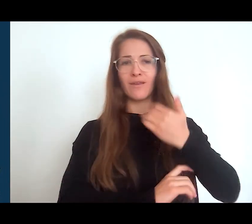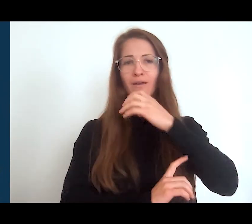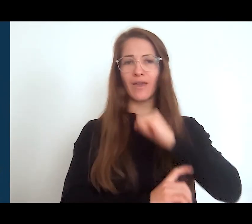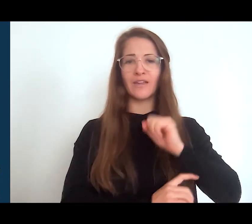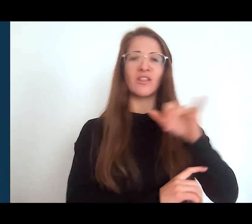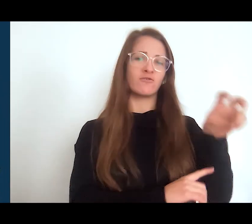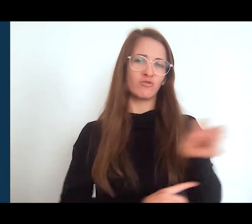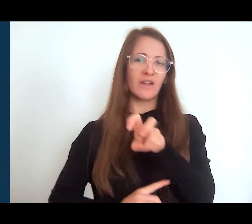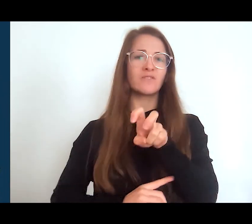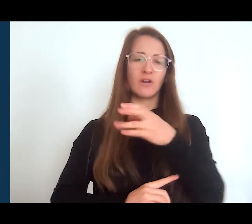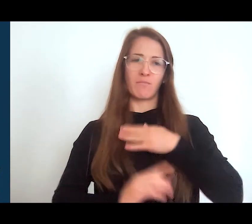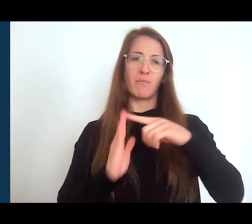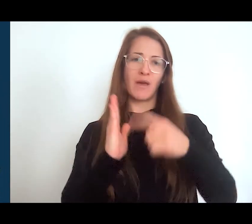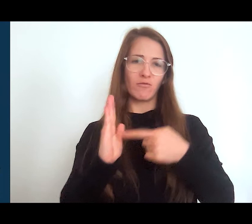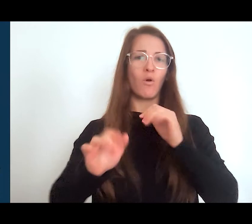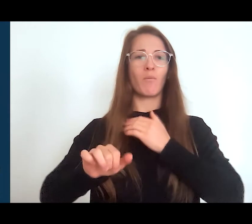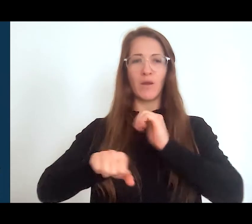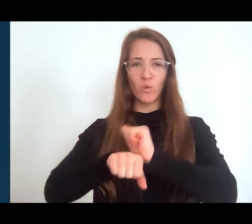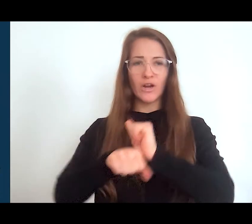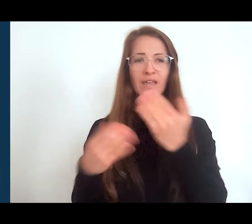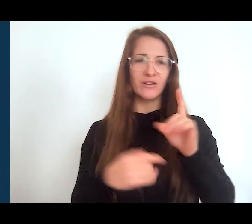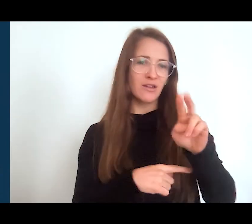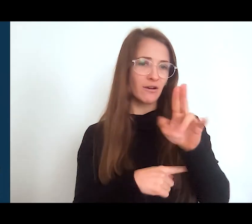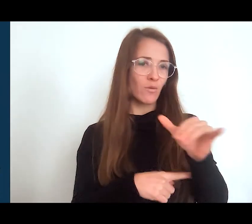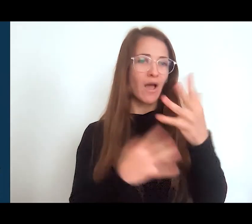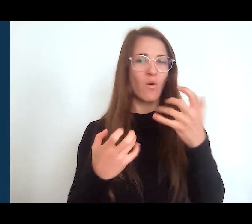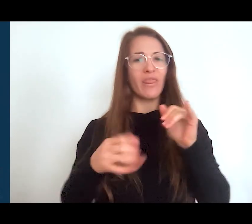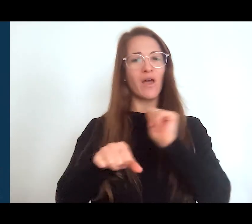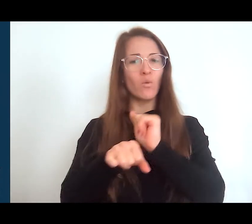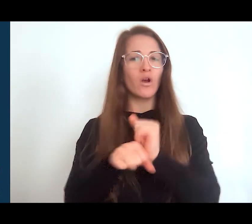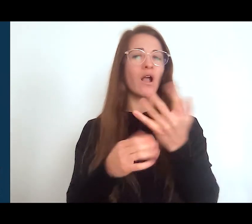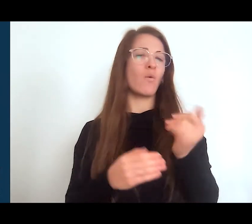BACK AND TAUGHT ME AT A YOUNG